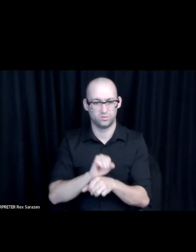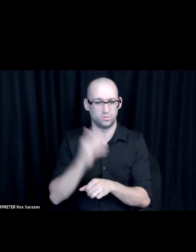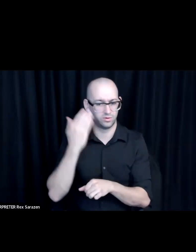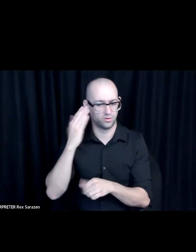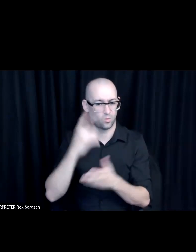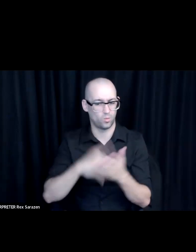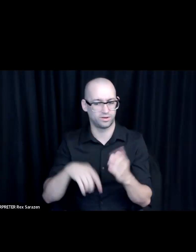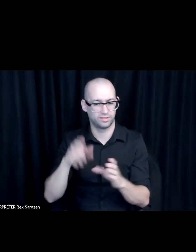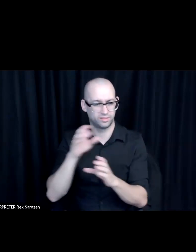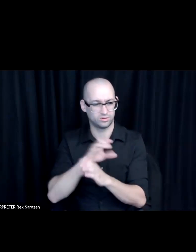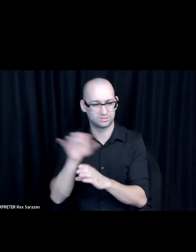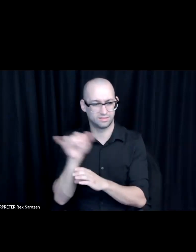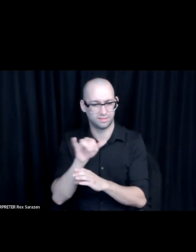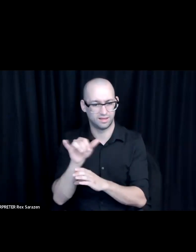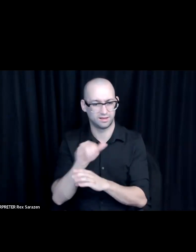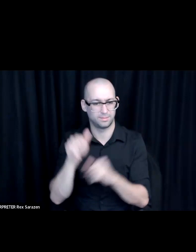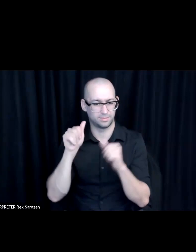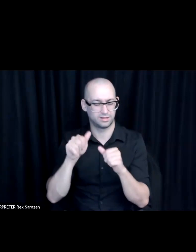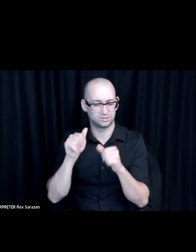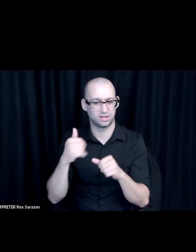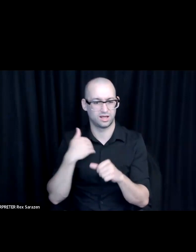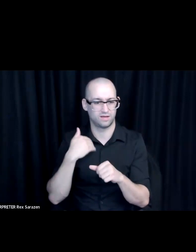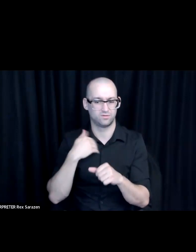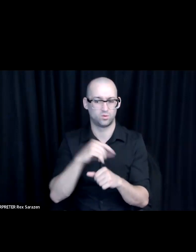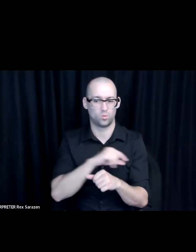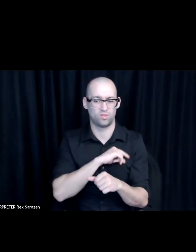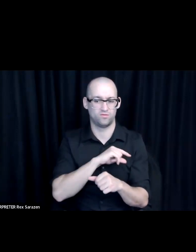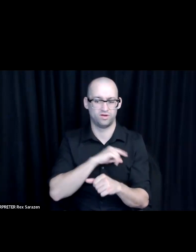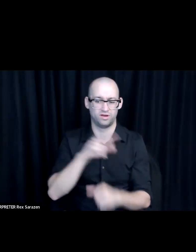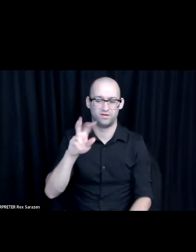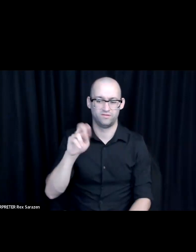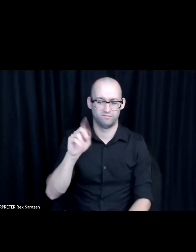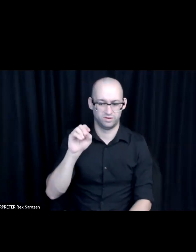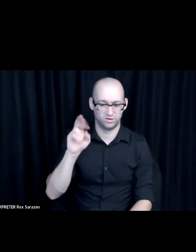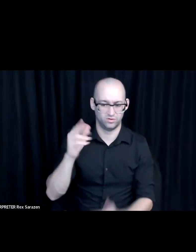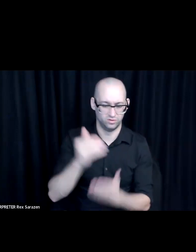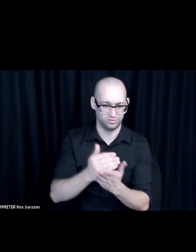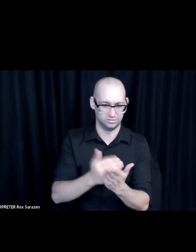a qualified vendor list or a, you know, a reputable vendor list. That that would be